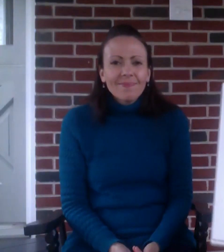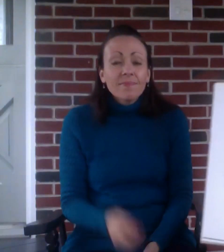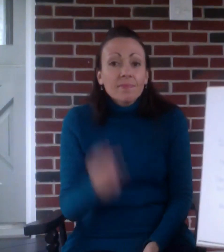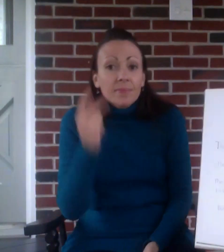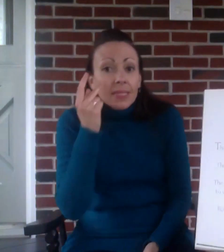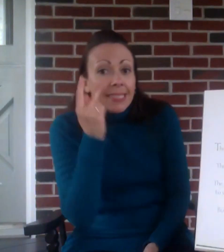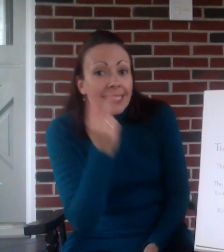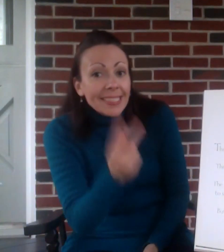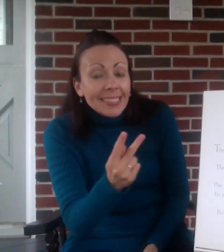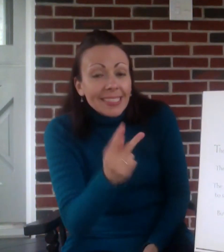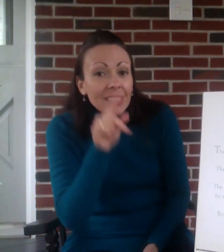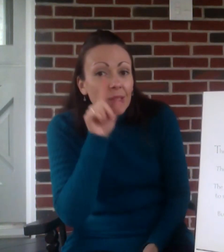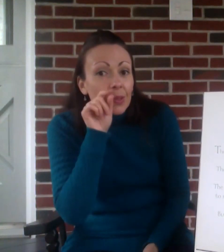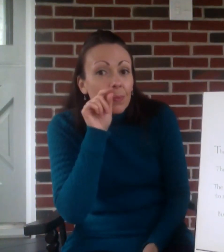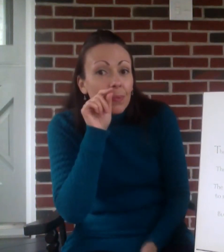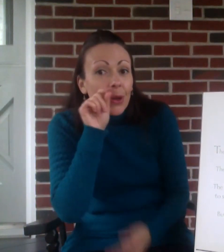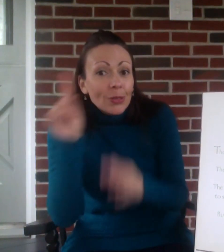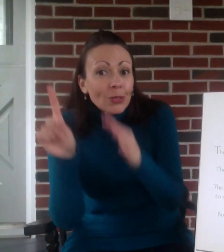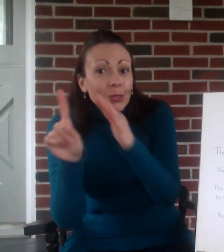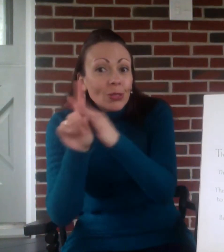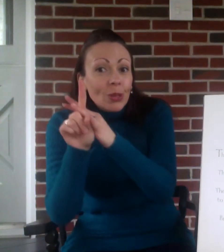And it's one of those toucans, our character's favorite.